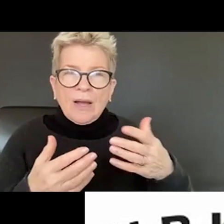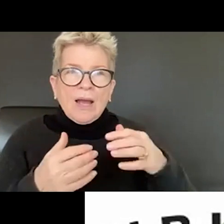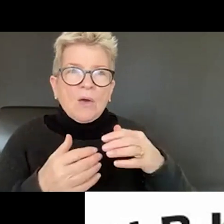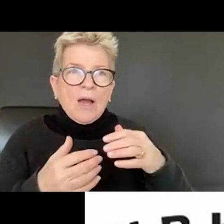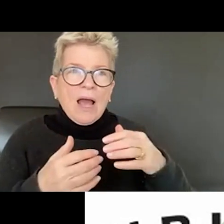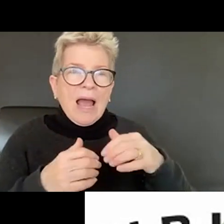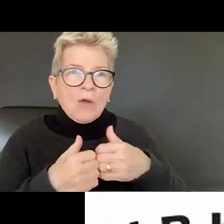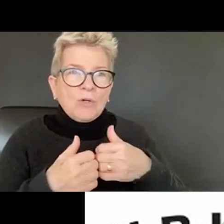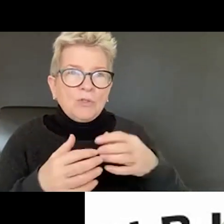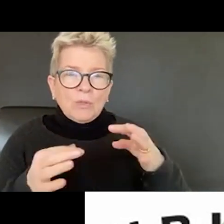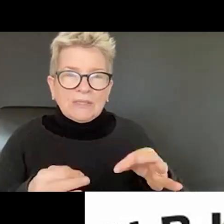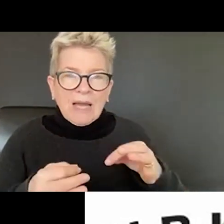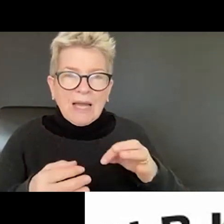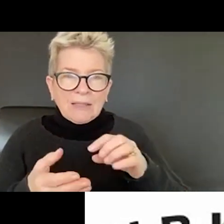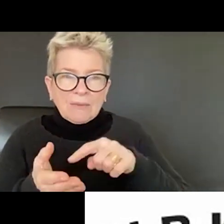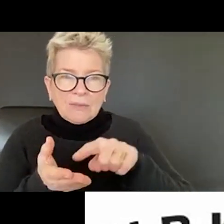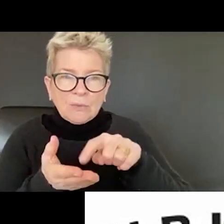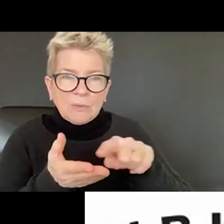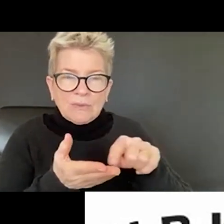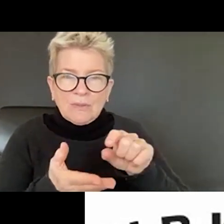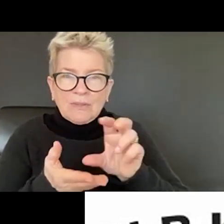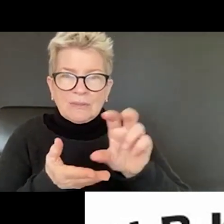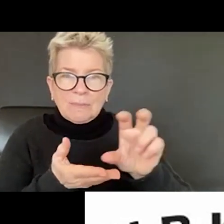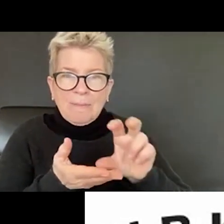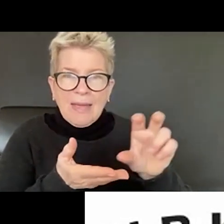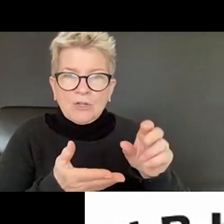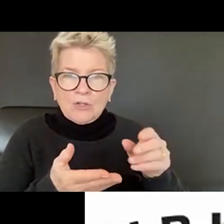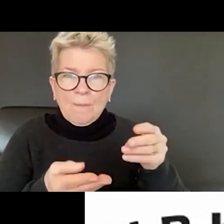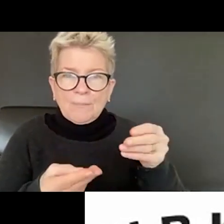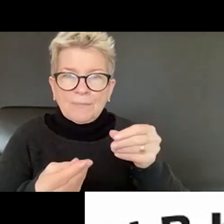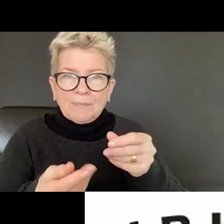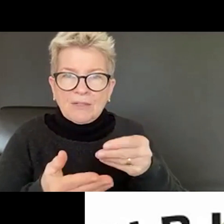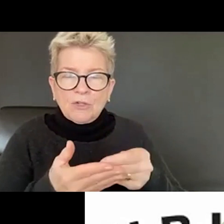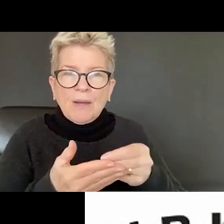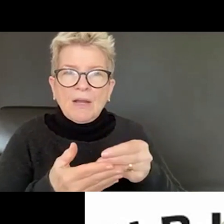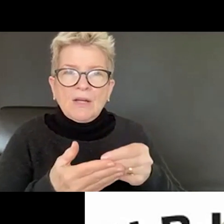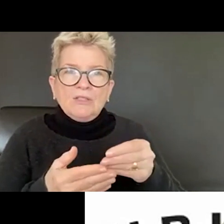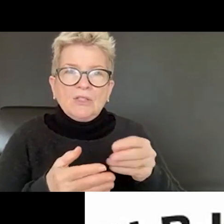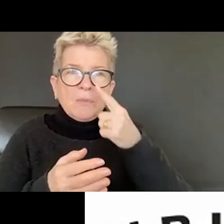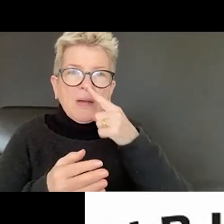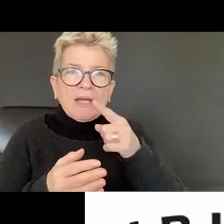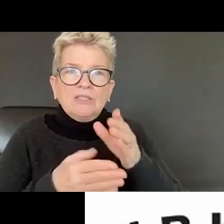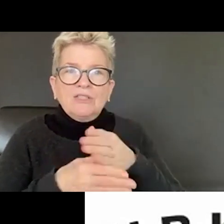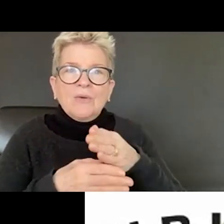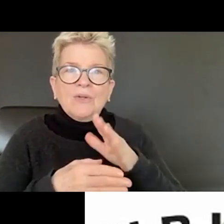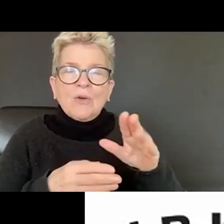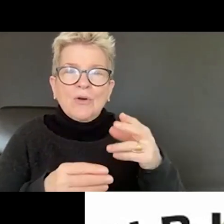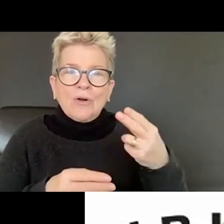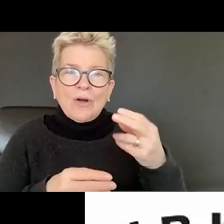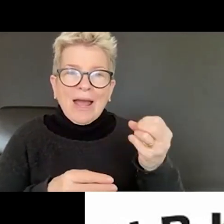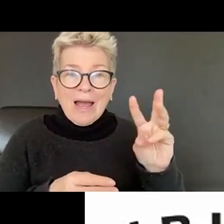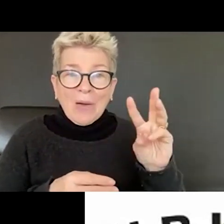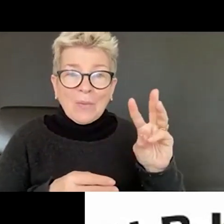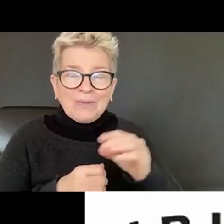so would you mind sharing a little bit about um your how in Auburn yeah it was perfect timing